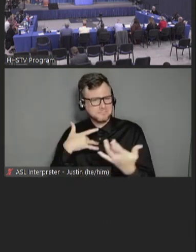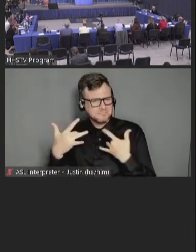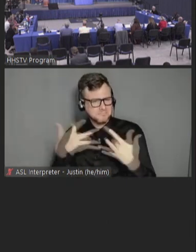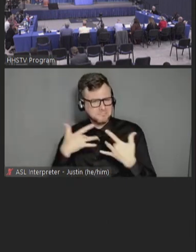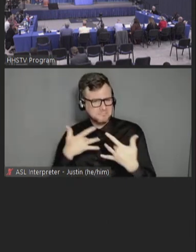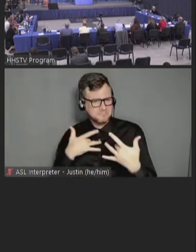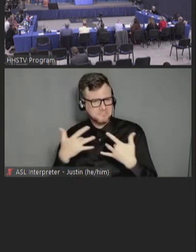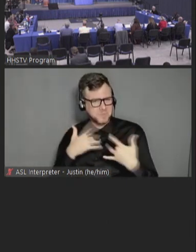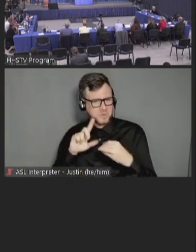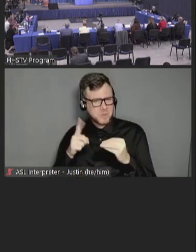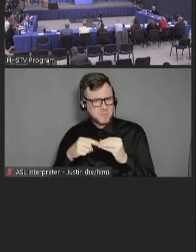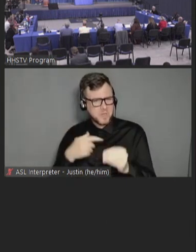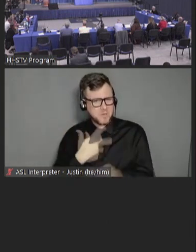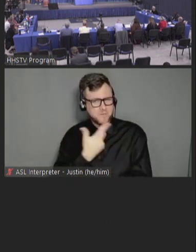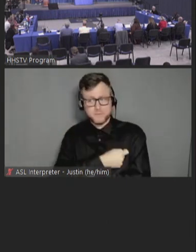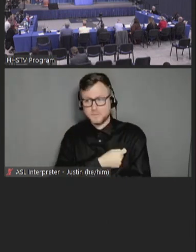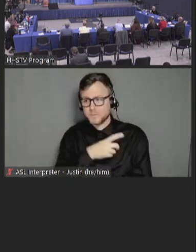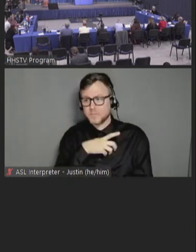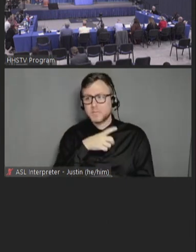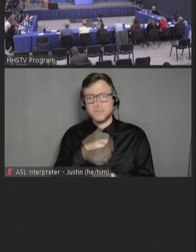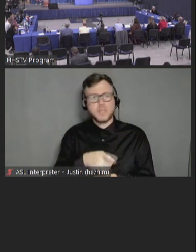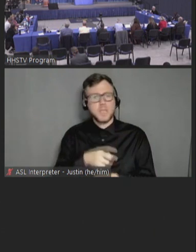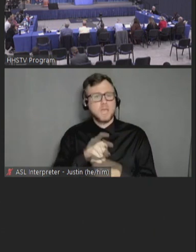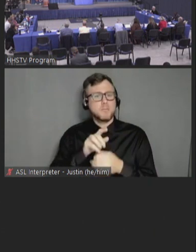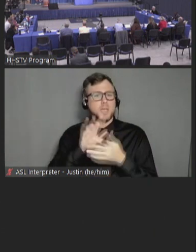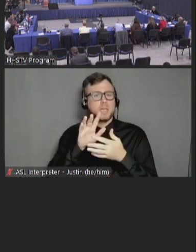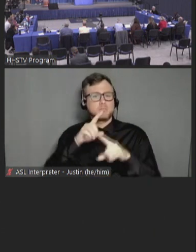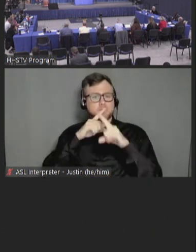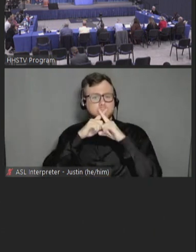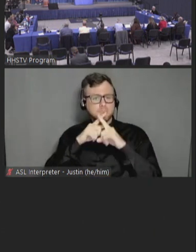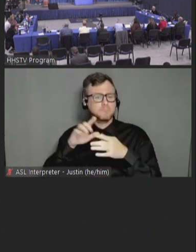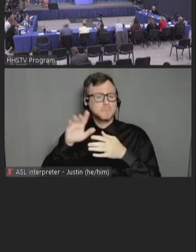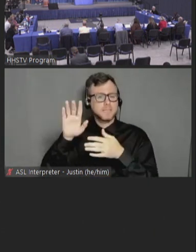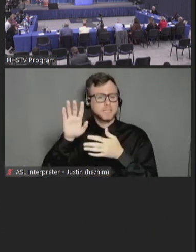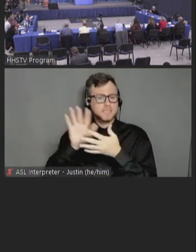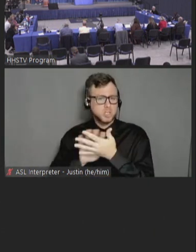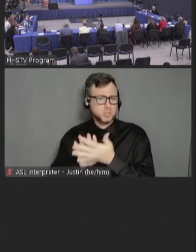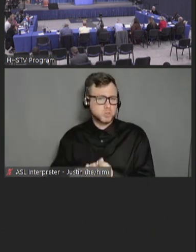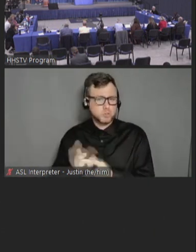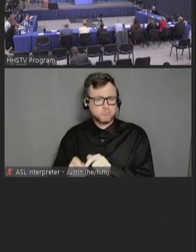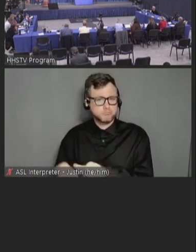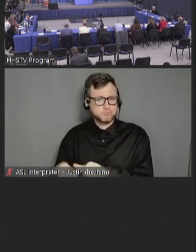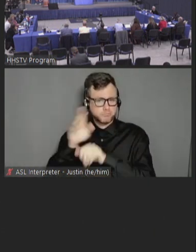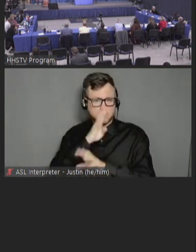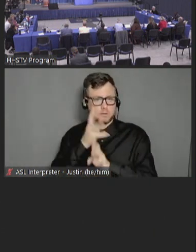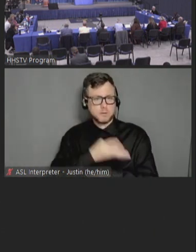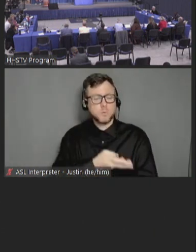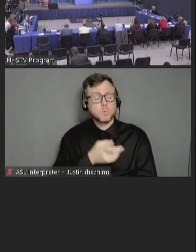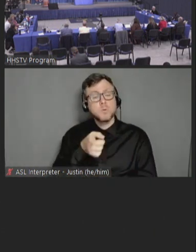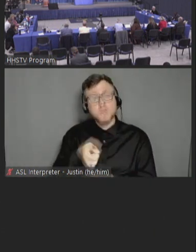The answer is they've been censored, canceled, and ignored. The vaccine concerns voices now go